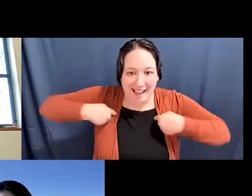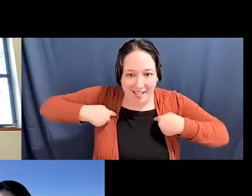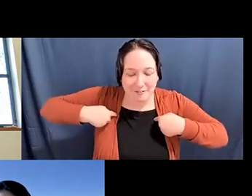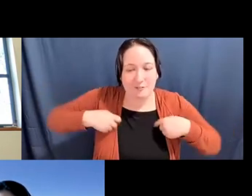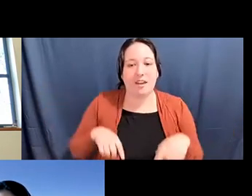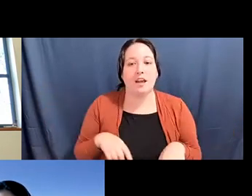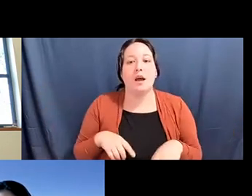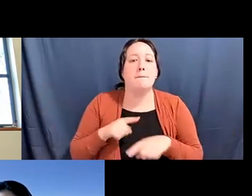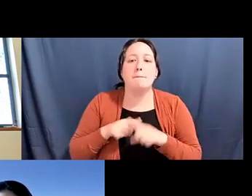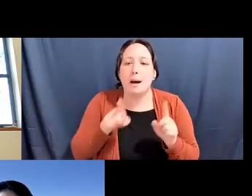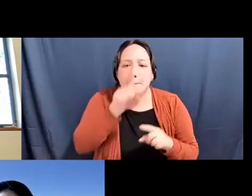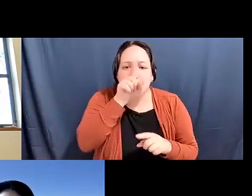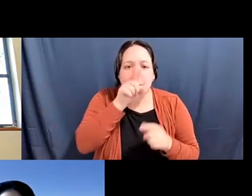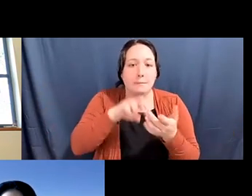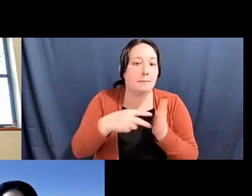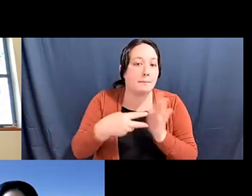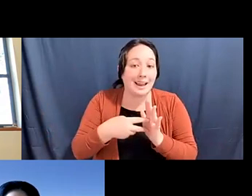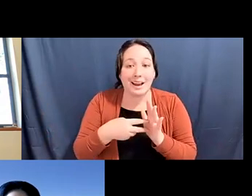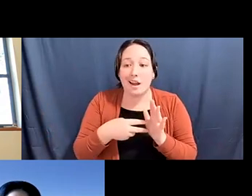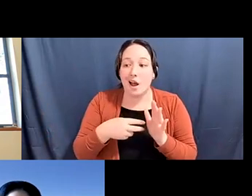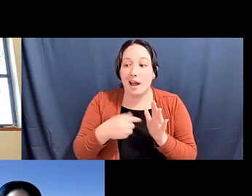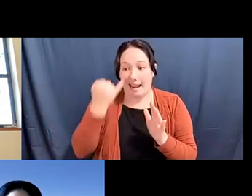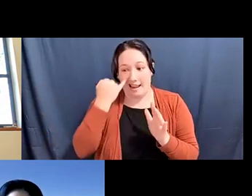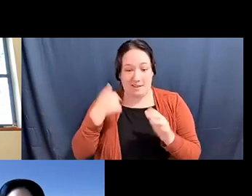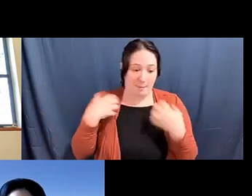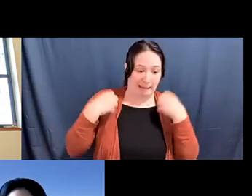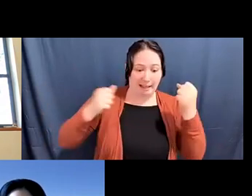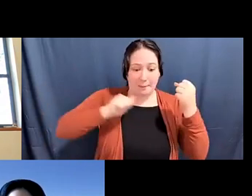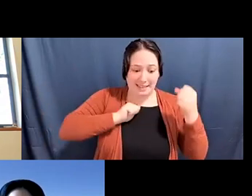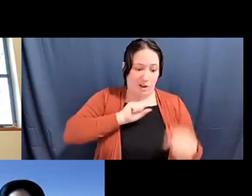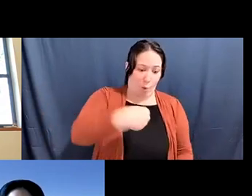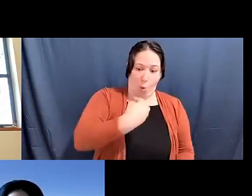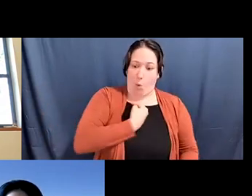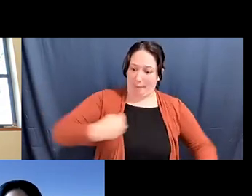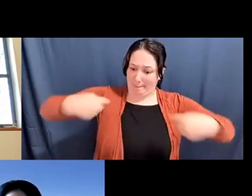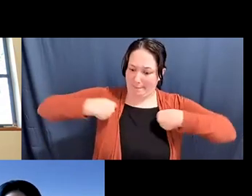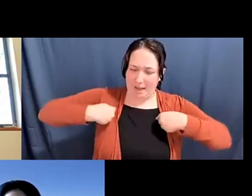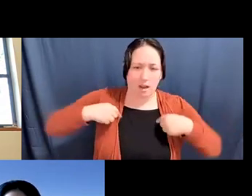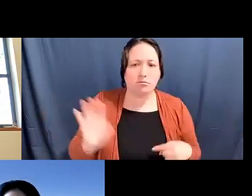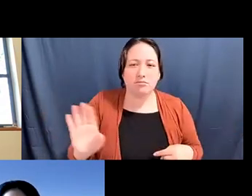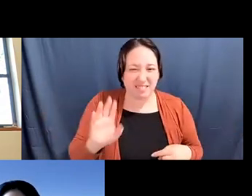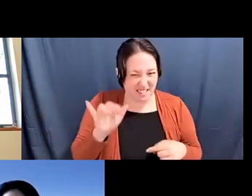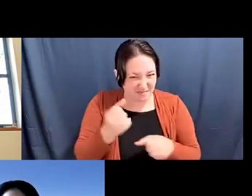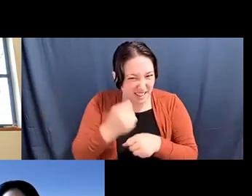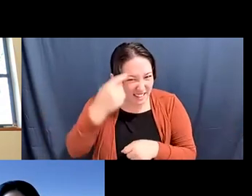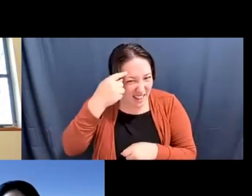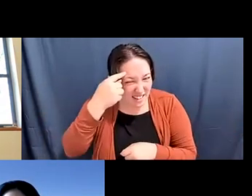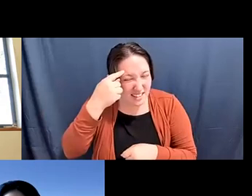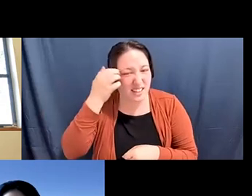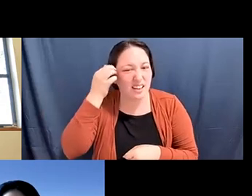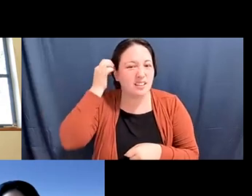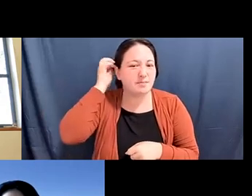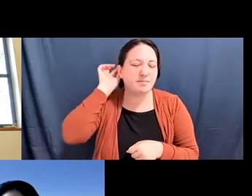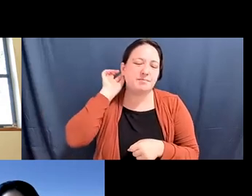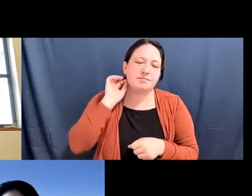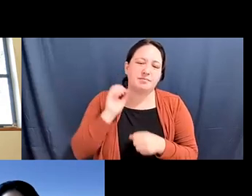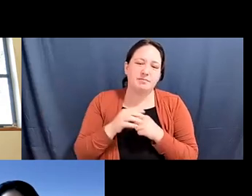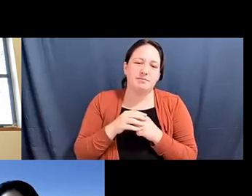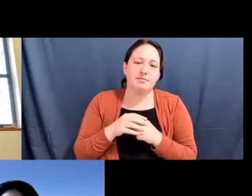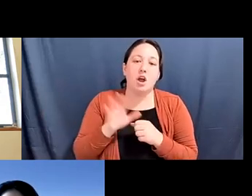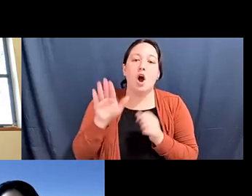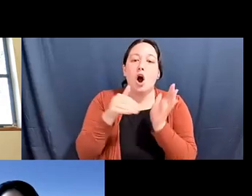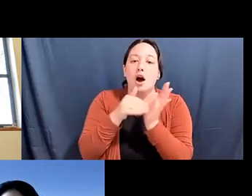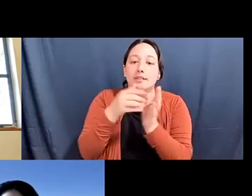Alex Tom he/him: to heal yourself, you can only do it by yourself, if that makes sense. I'm trying to practice, if that makes sense, so... so yeah too often self care turns into isolation,